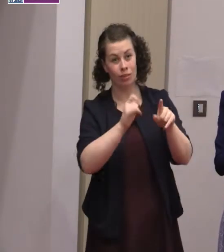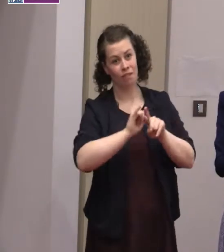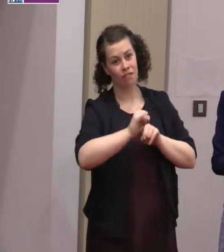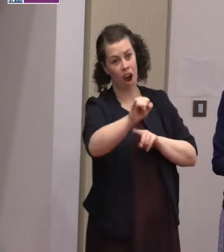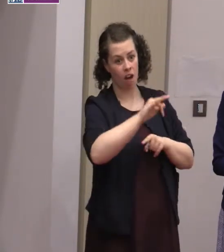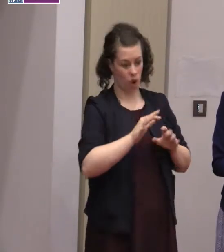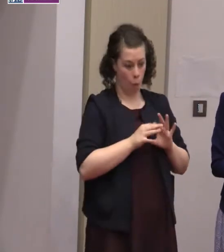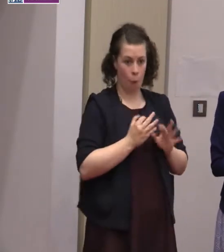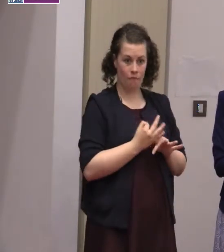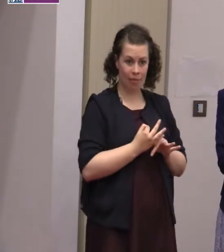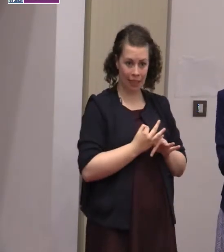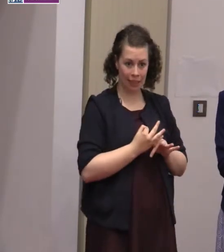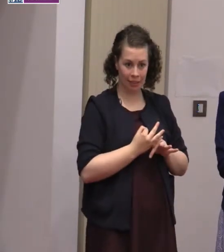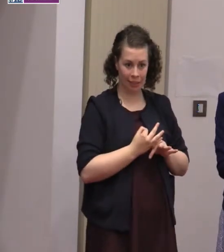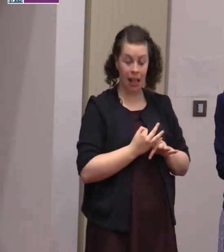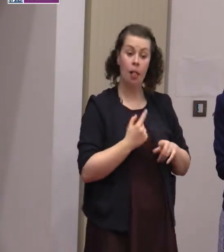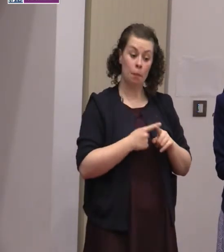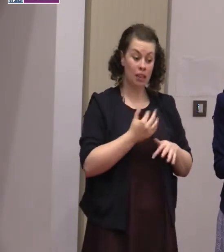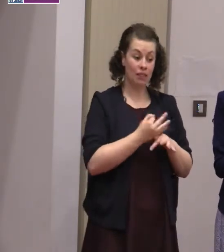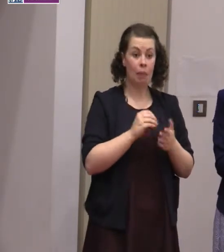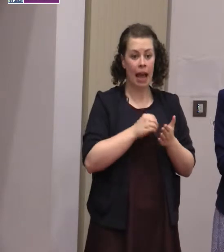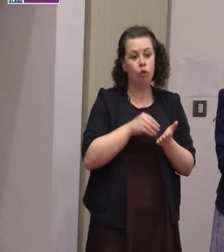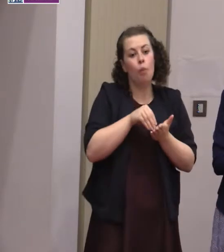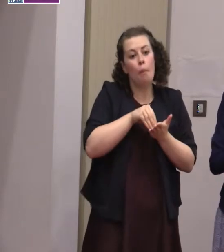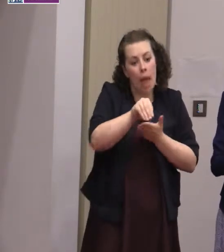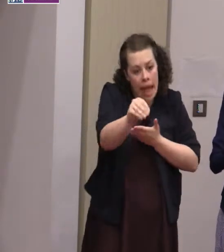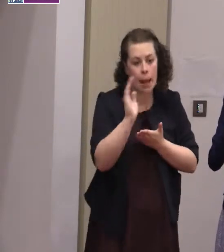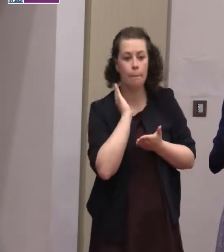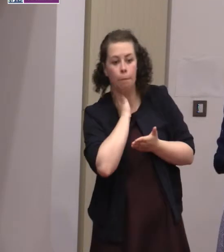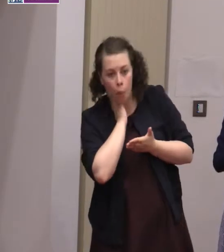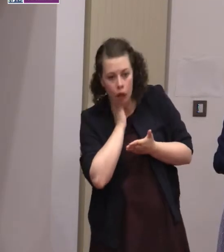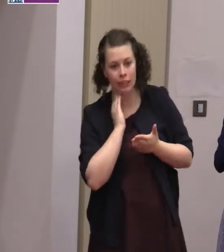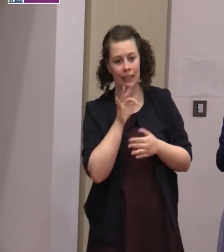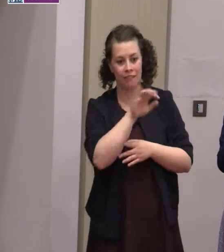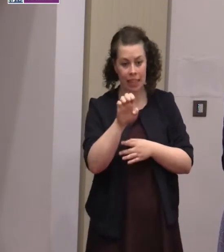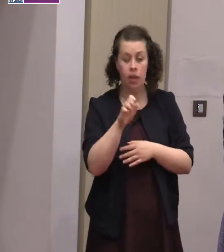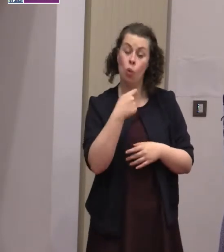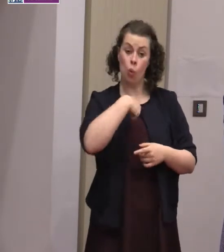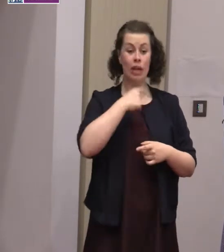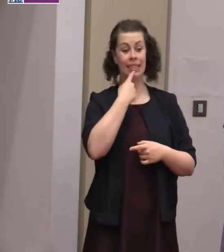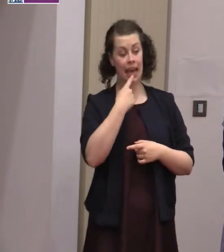In this context, they have to pay boarding fees, even if we say education is free.